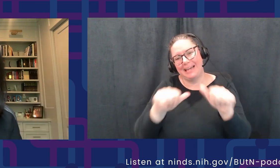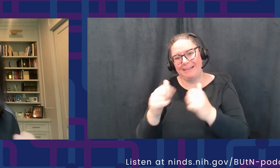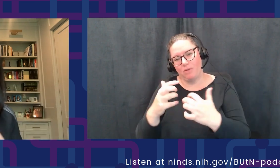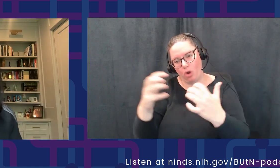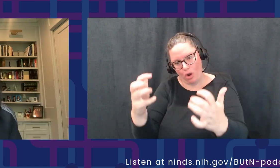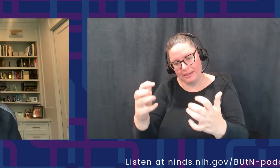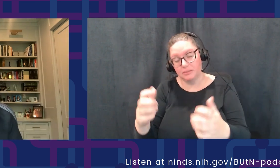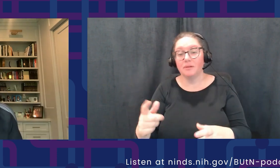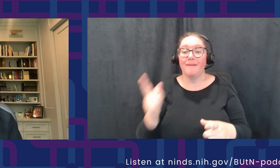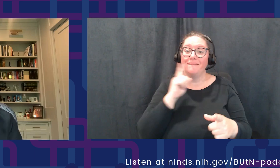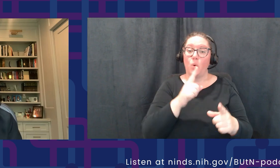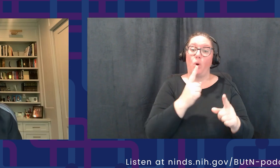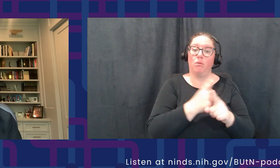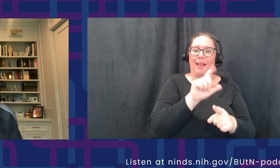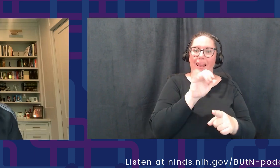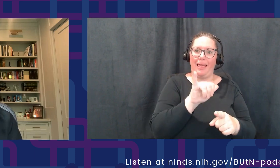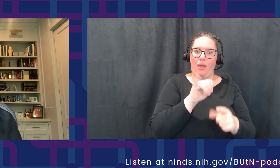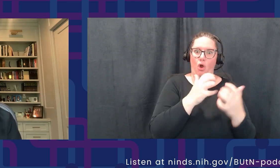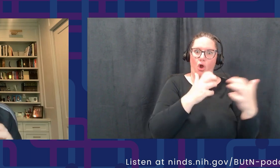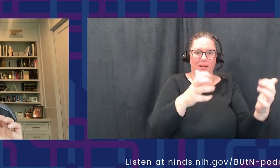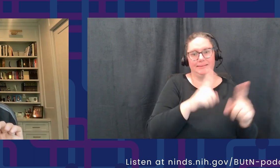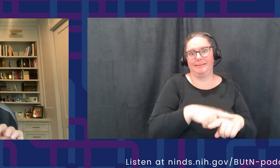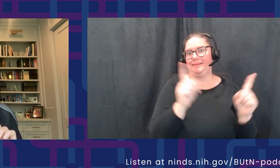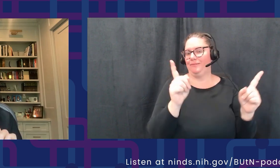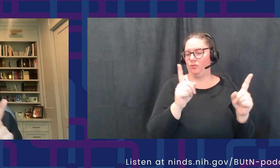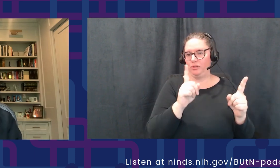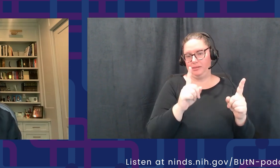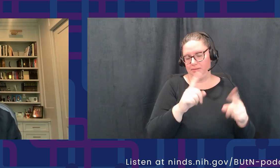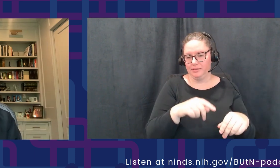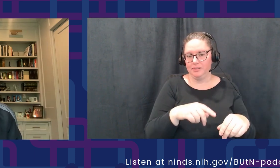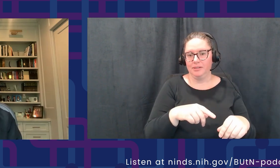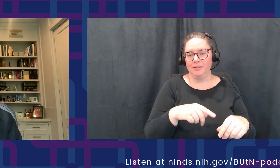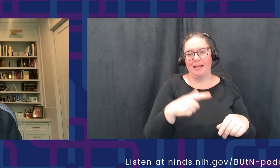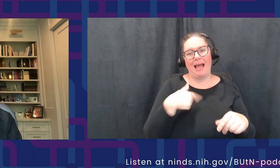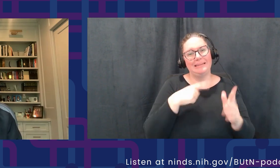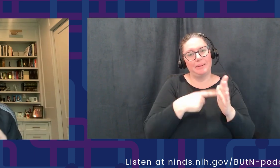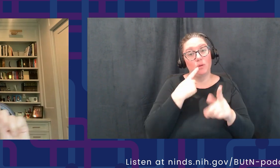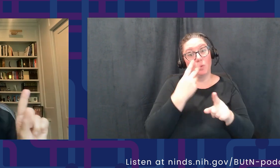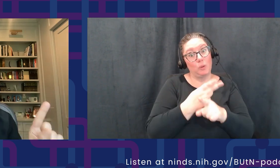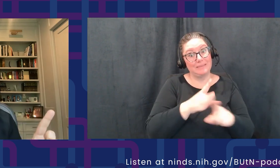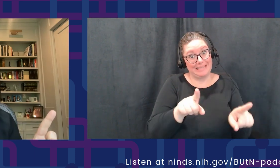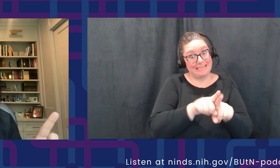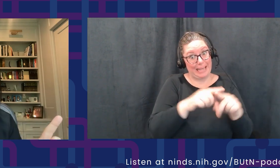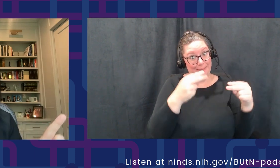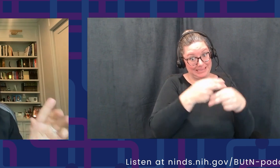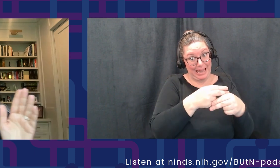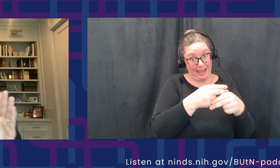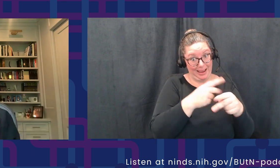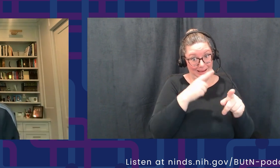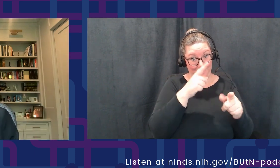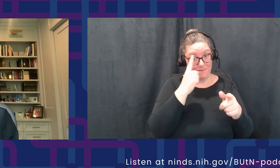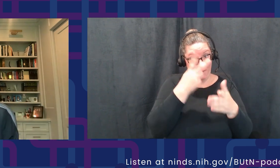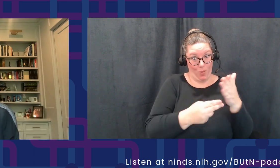For a lay audience, it's totally different. I sometimes use the same slide on the people, whether they're lay,